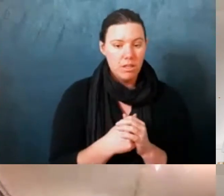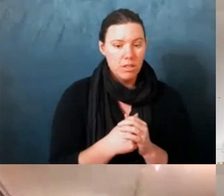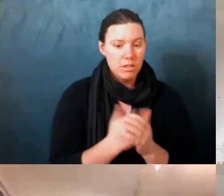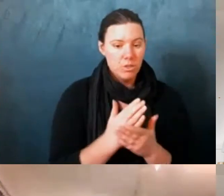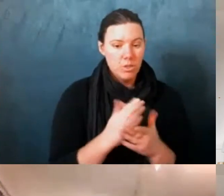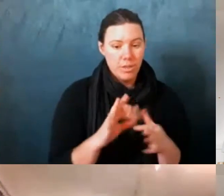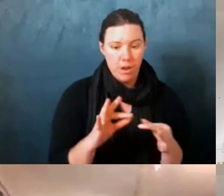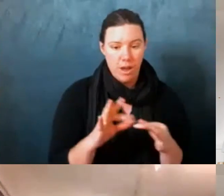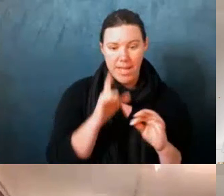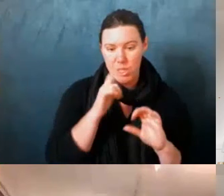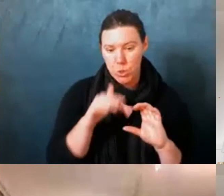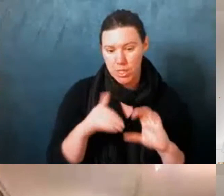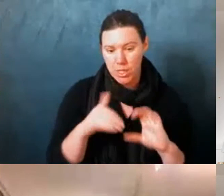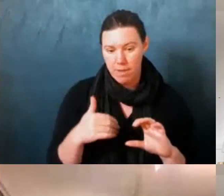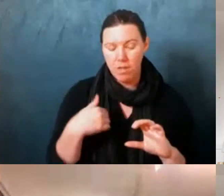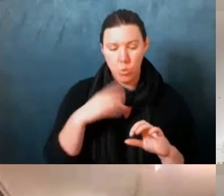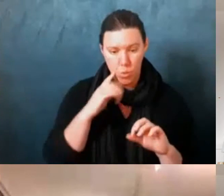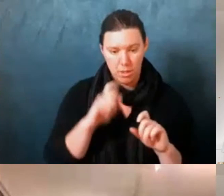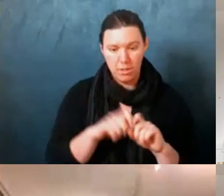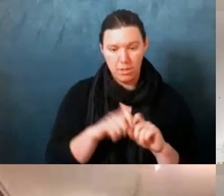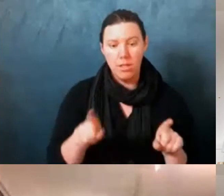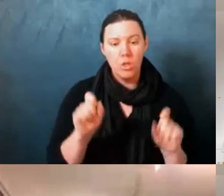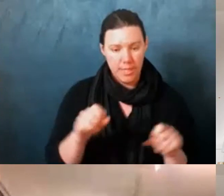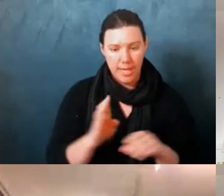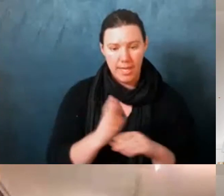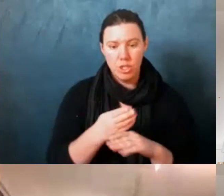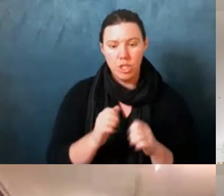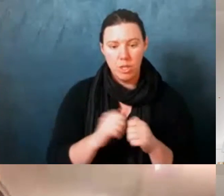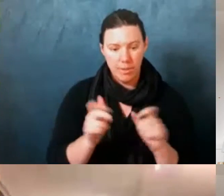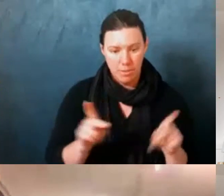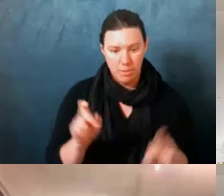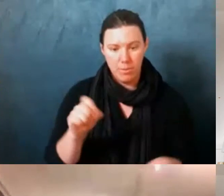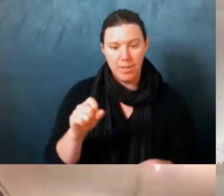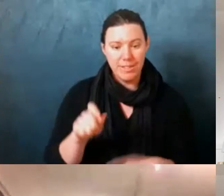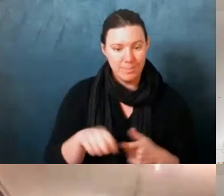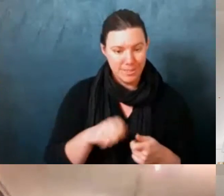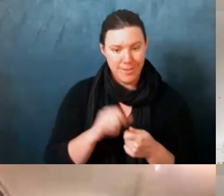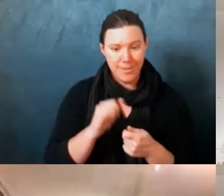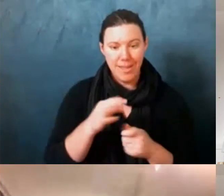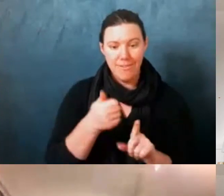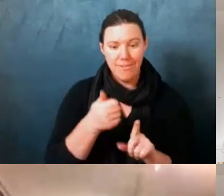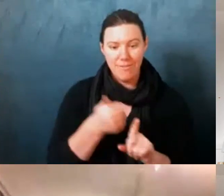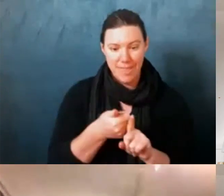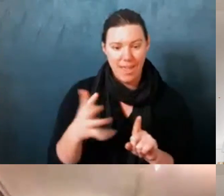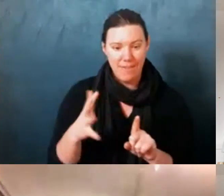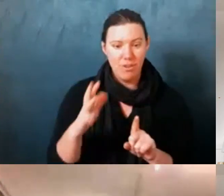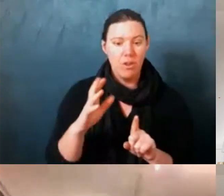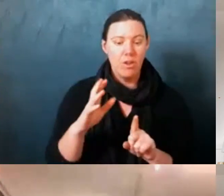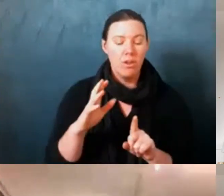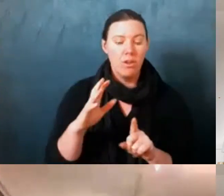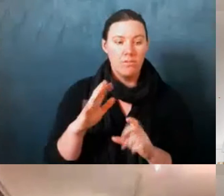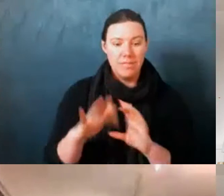And so you can share the link with others, especially if they participate, whether sending me an email or whatnot.